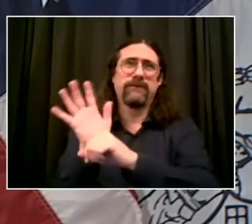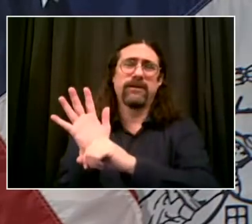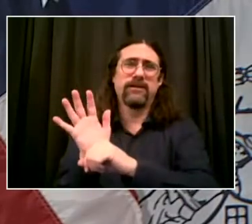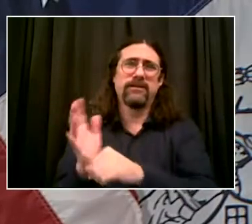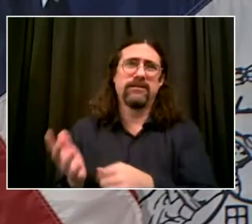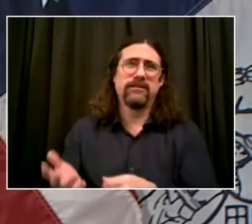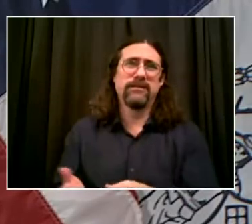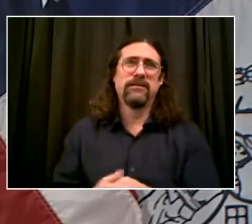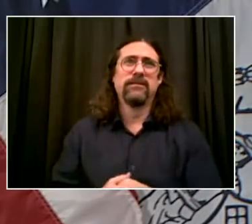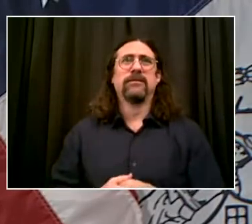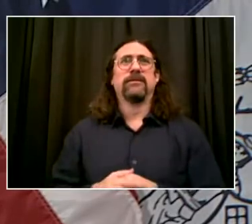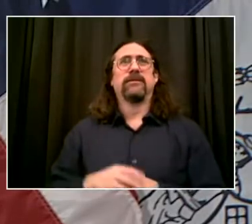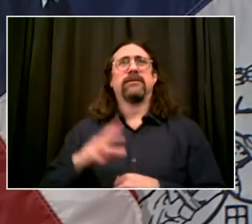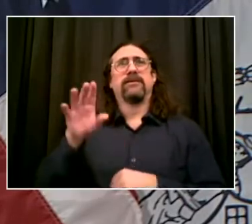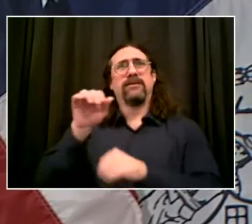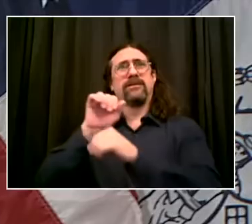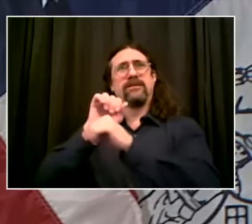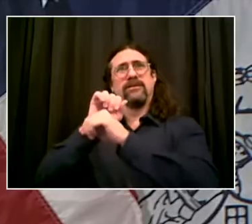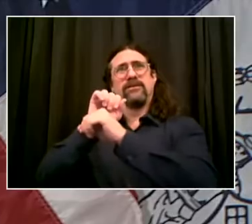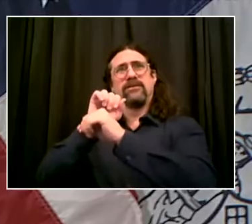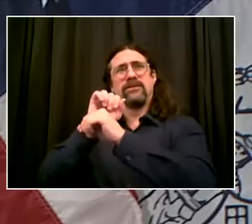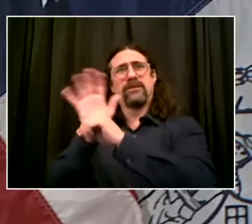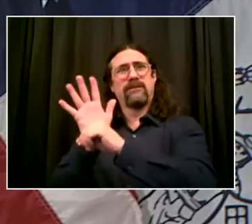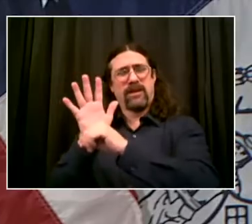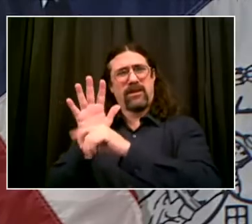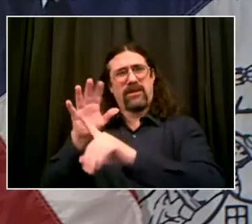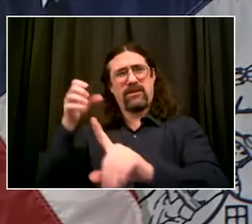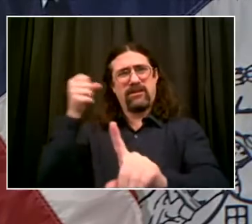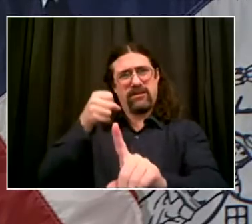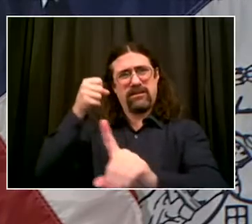OVER TWO SCHOOL YEARS S BECAUAUES I HASASLI TERALLY TOUCHED EVERY SINGLE FAMILY,